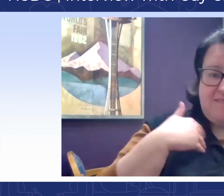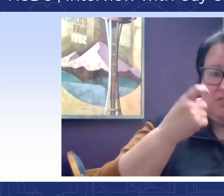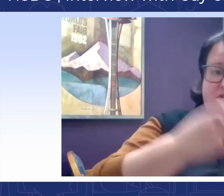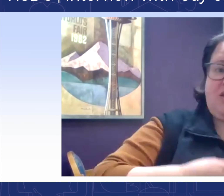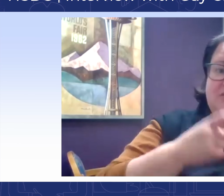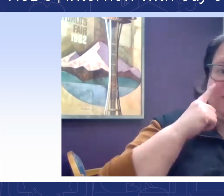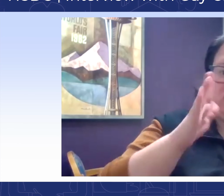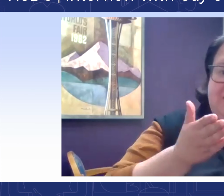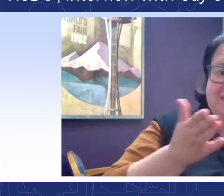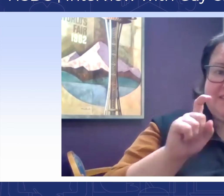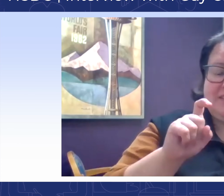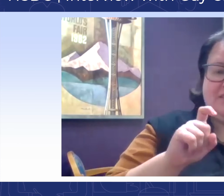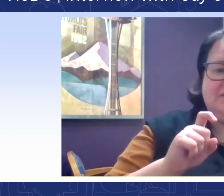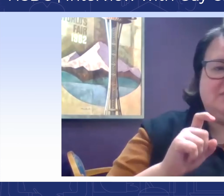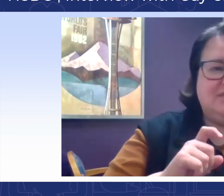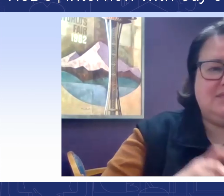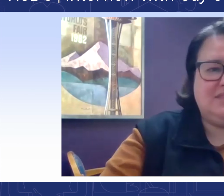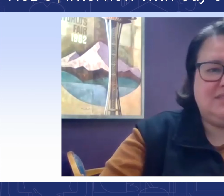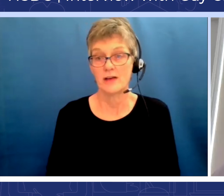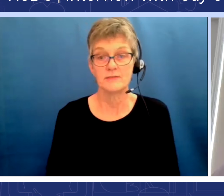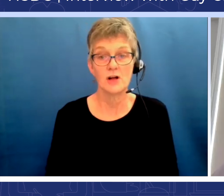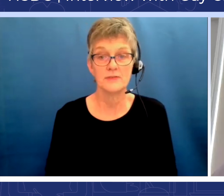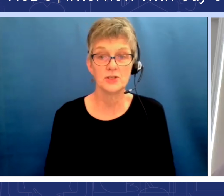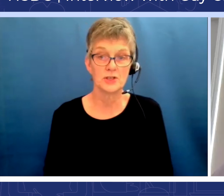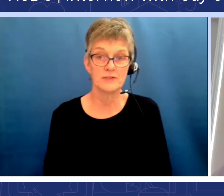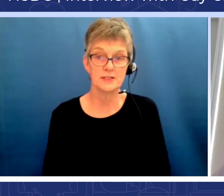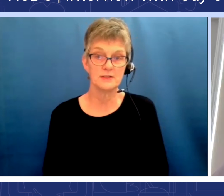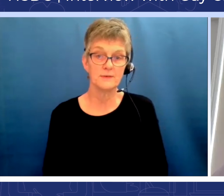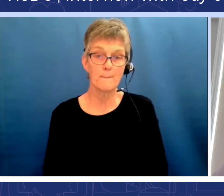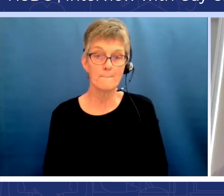Are there costs involved in your services?